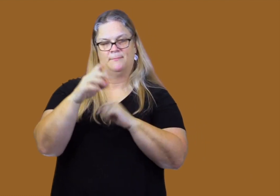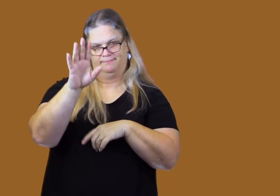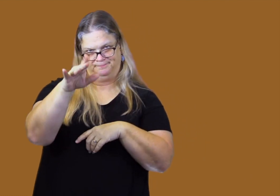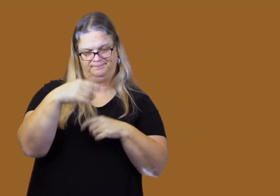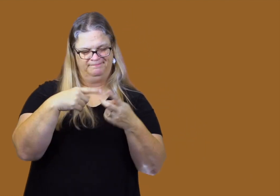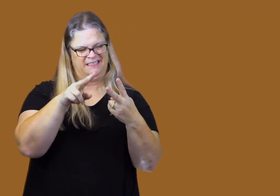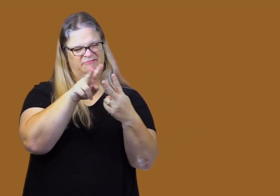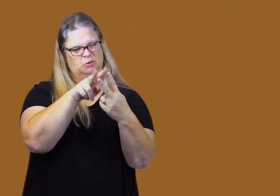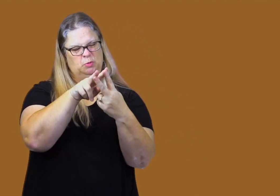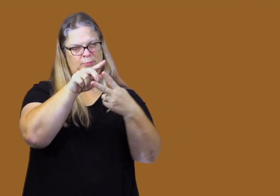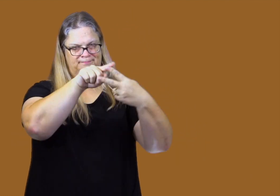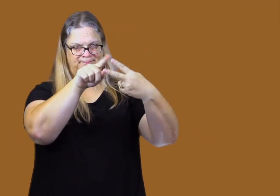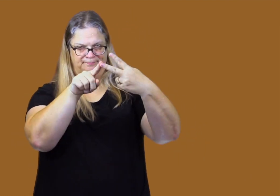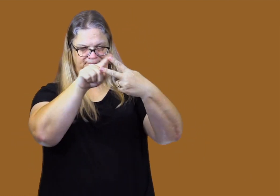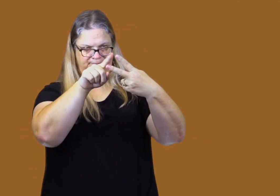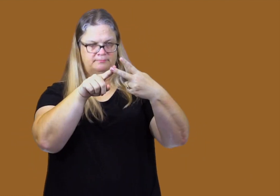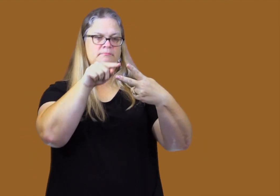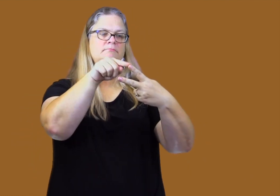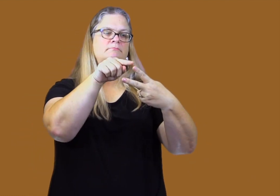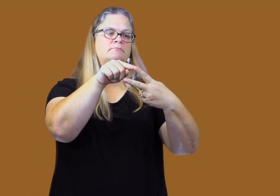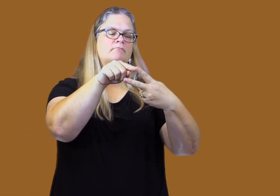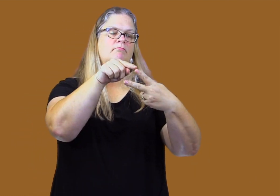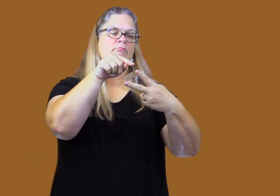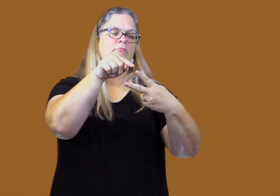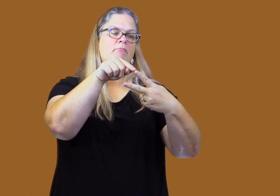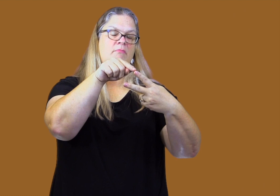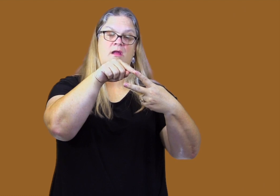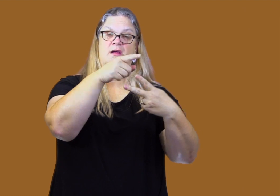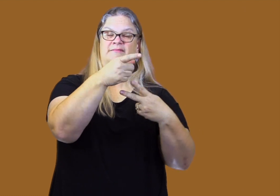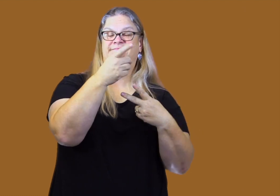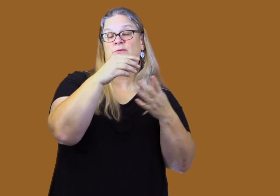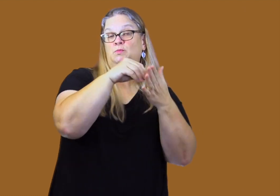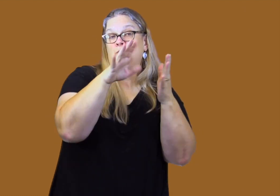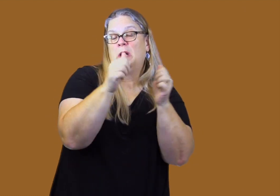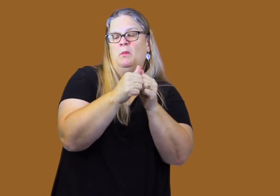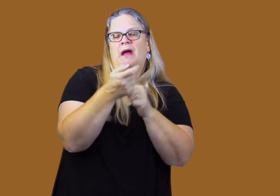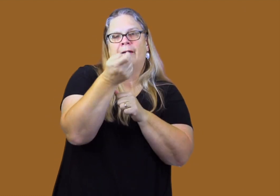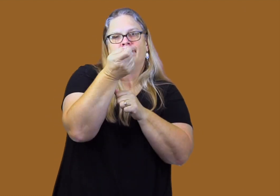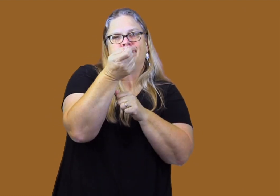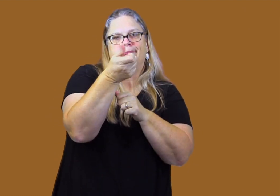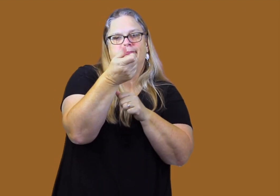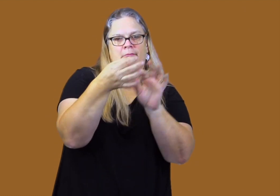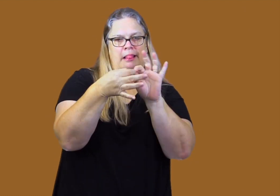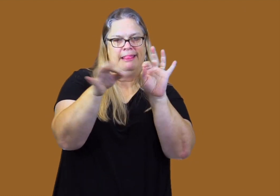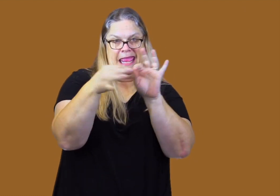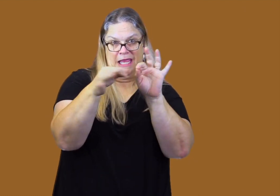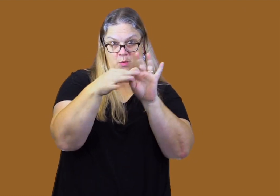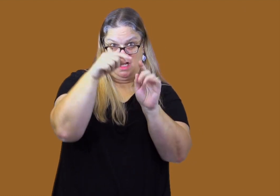For example, let's say you have a student with minimal language.